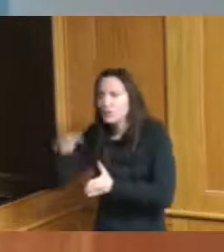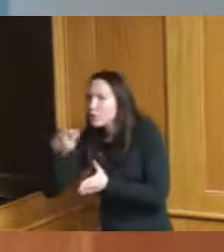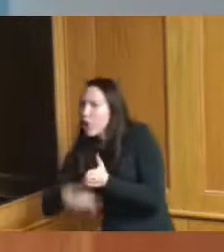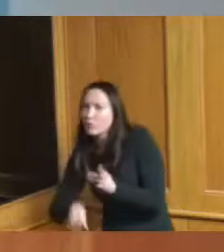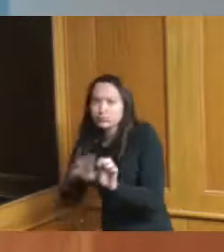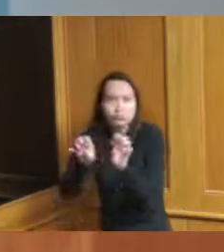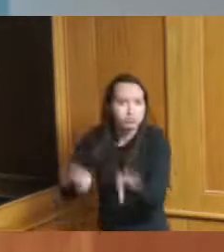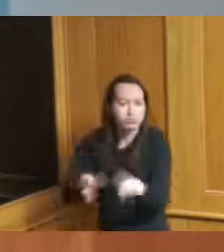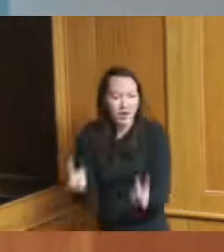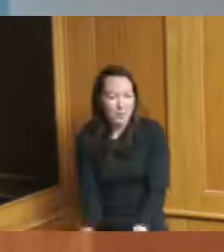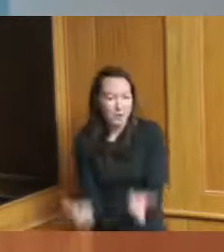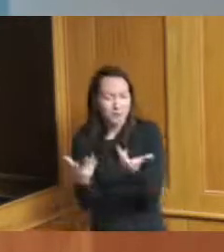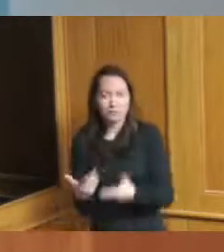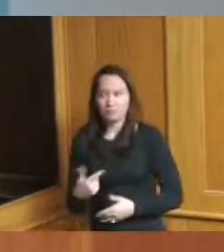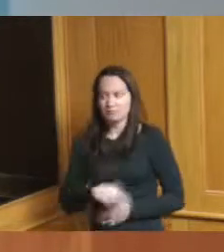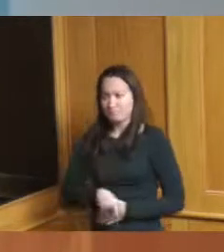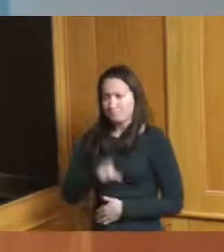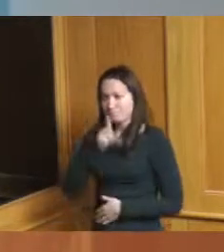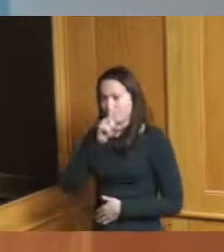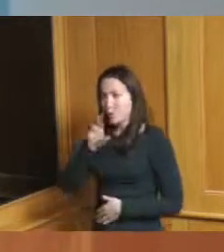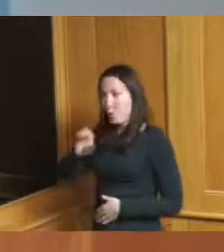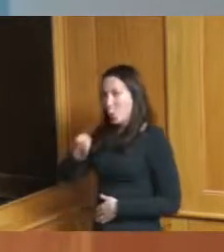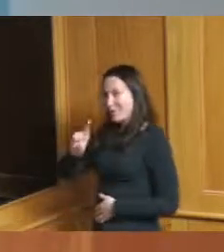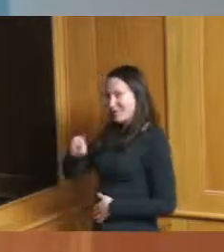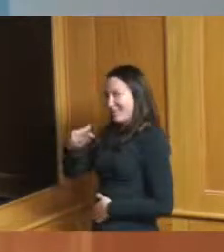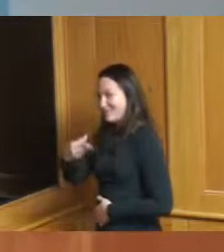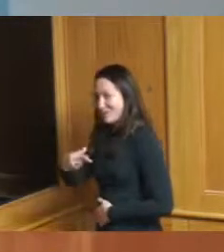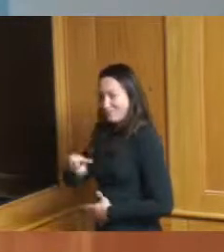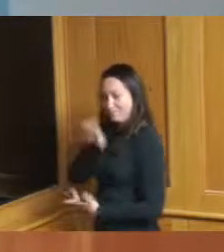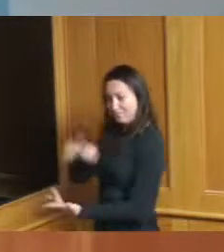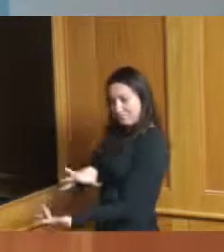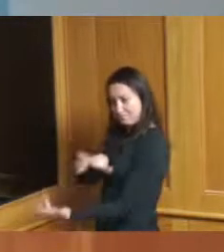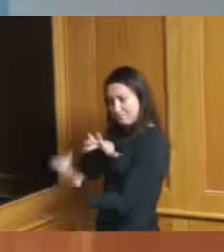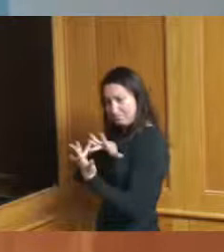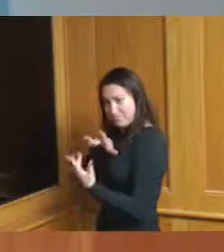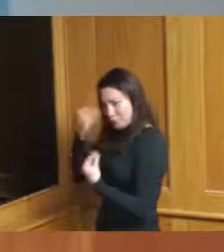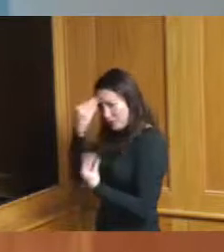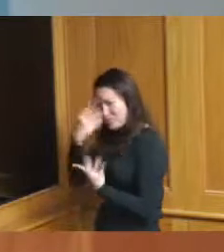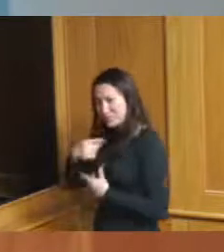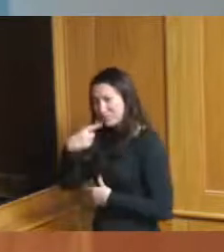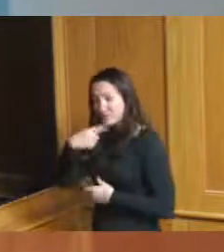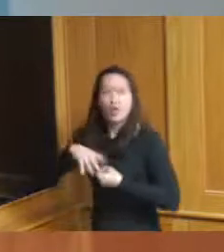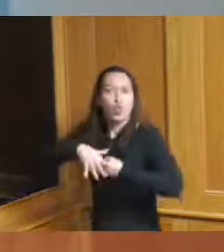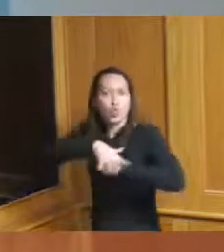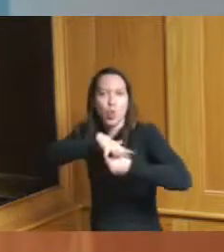and so I have asked ODH to give us their contact information because it's a local company that's